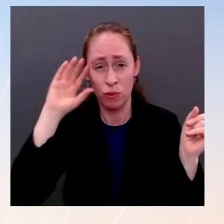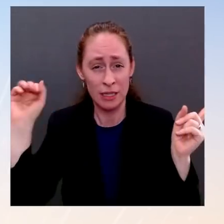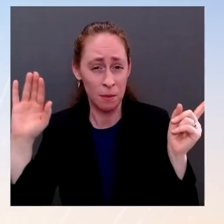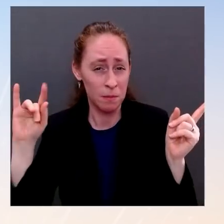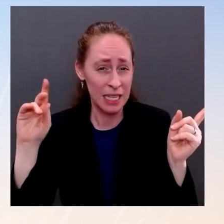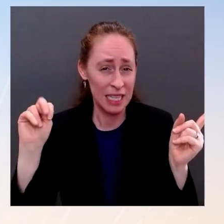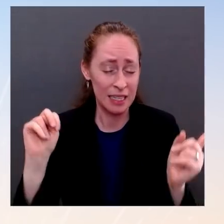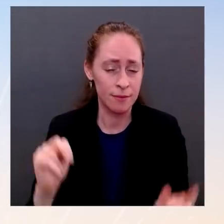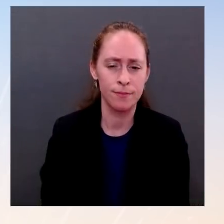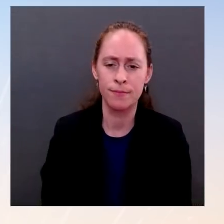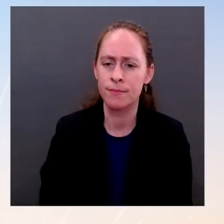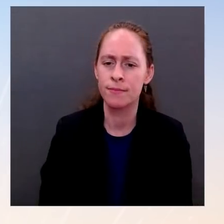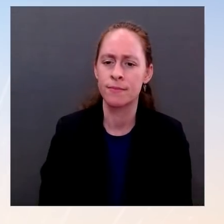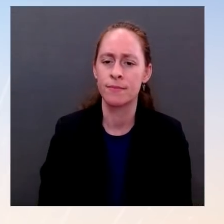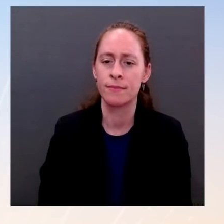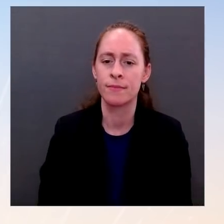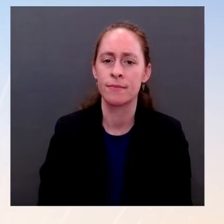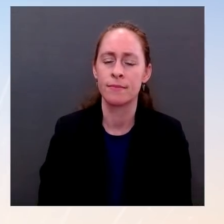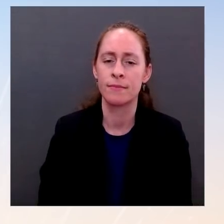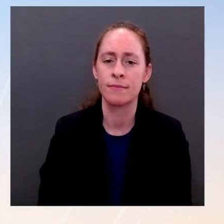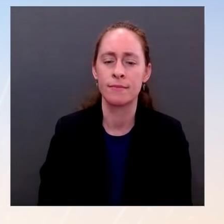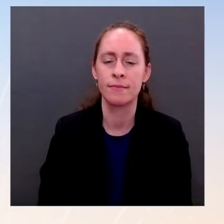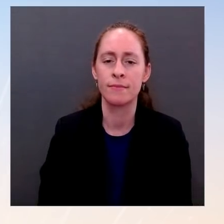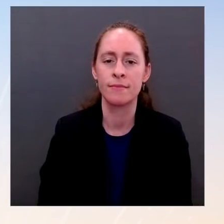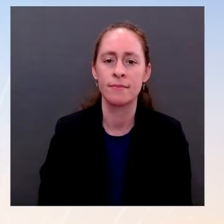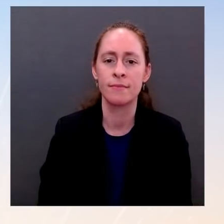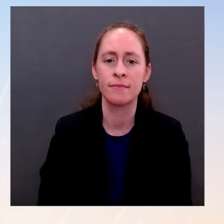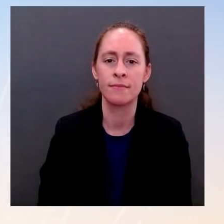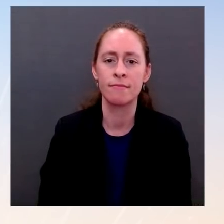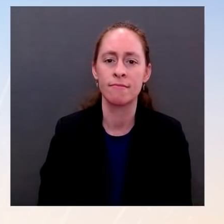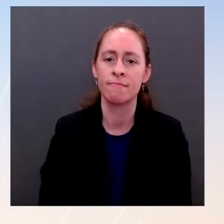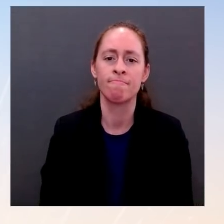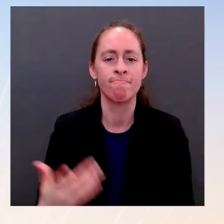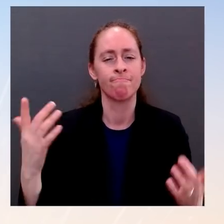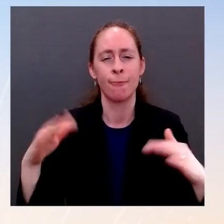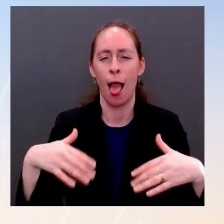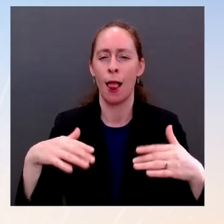but it's unclear if the Russians are going to sit down in good faith. And, of course, if --